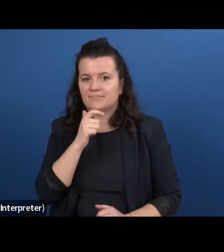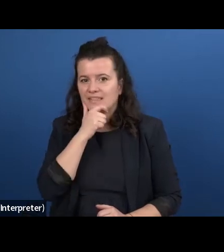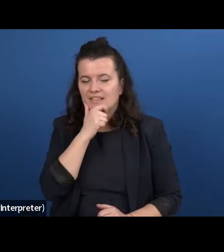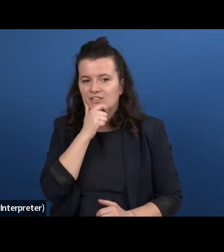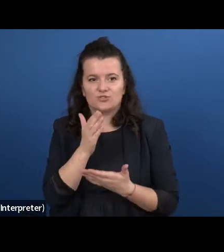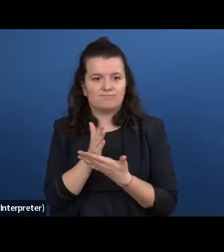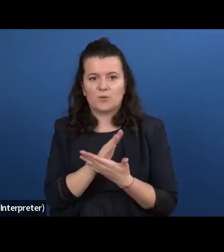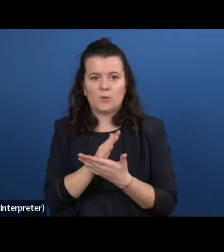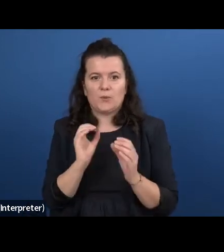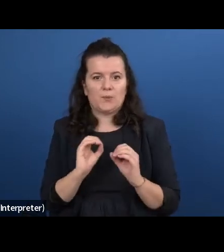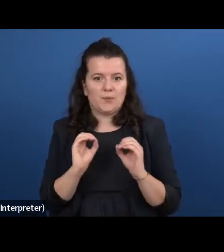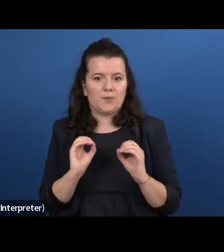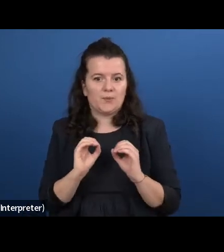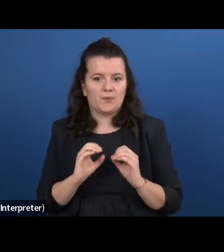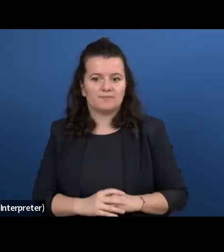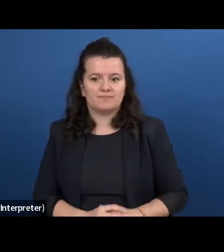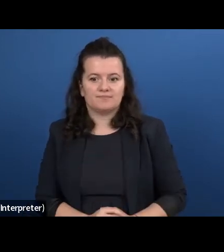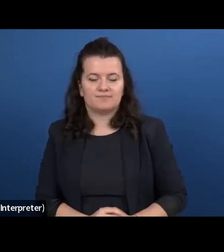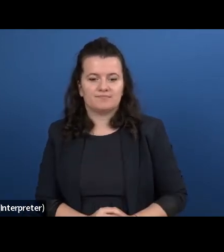to deal with such an important topic